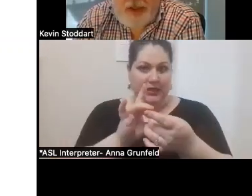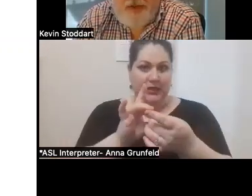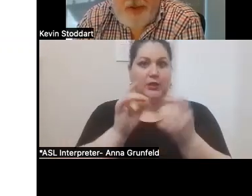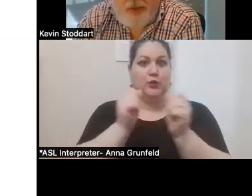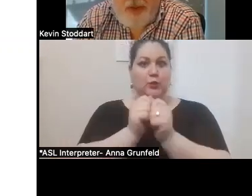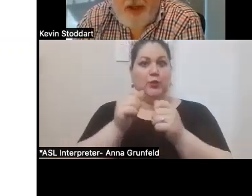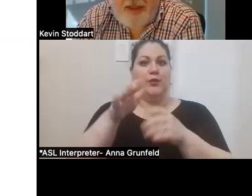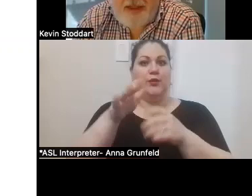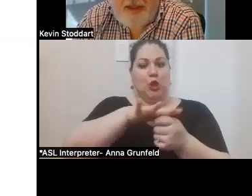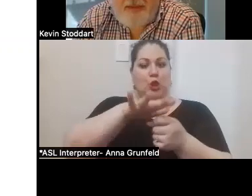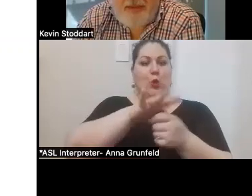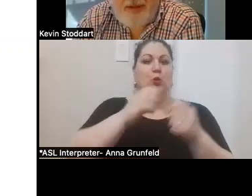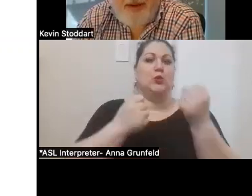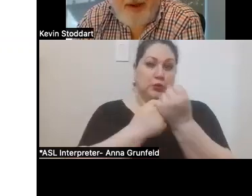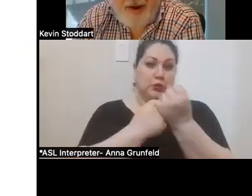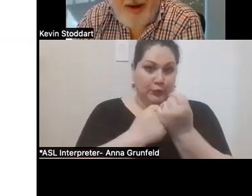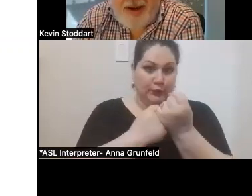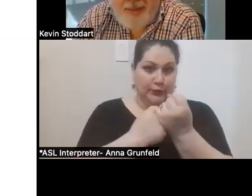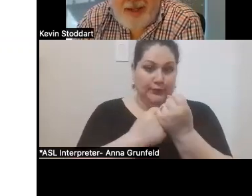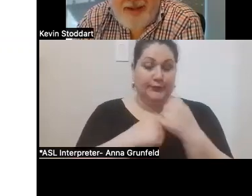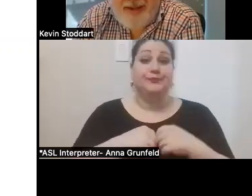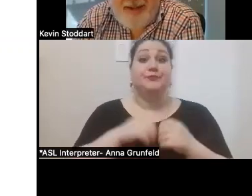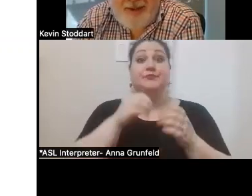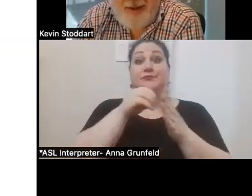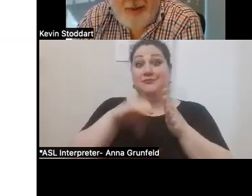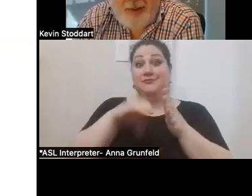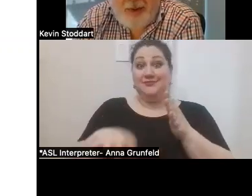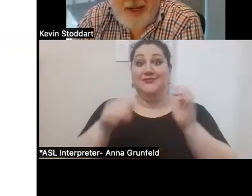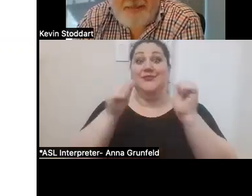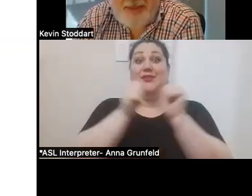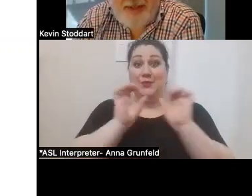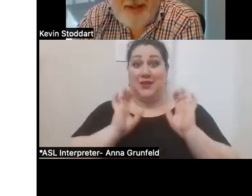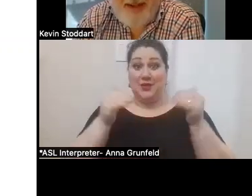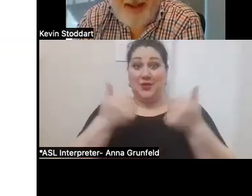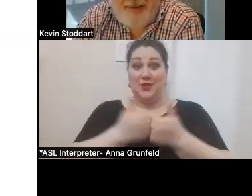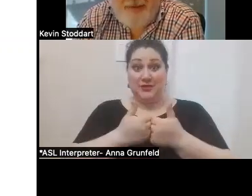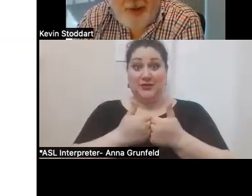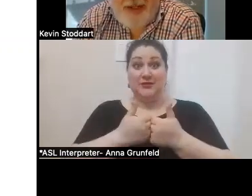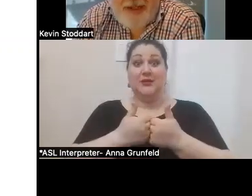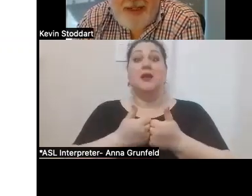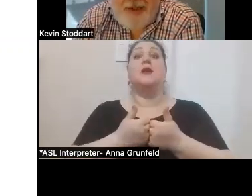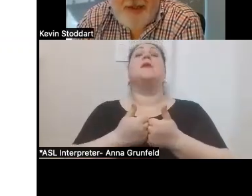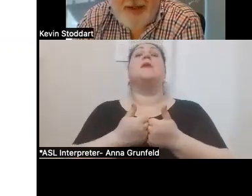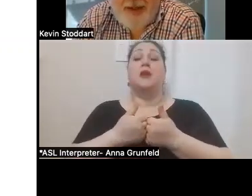Students with autism are coming to your programs and will continue to